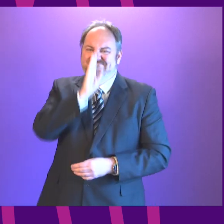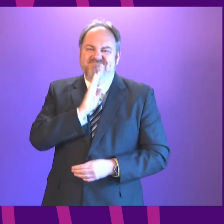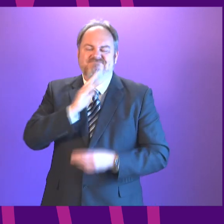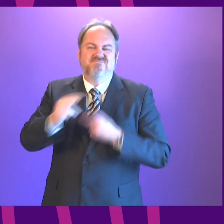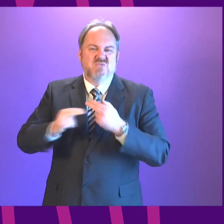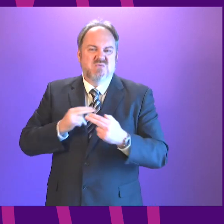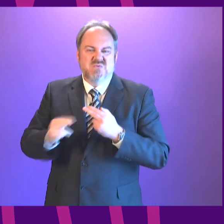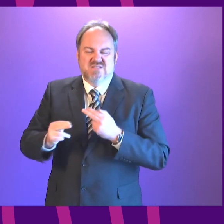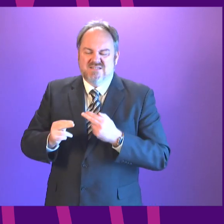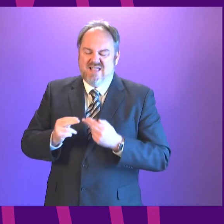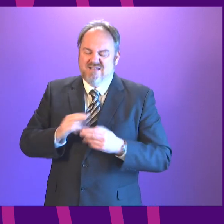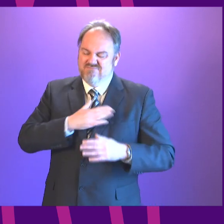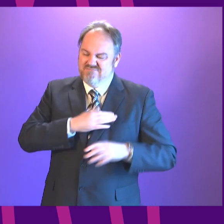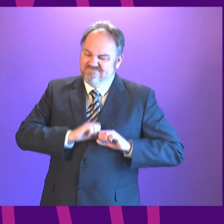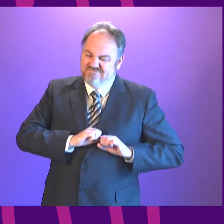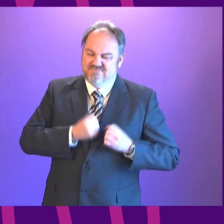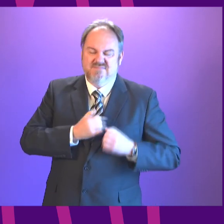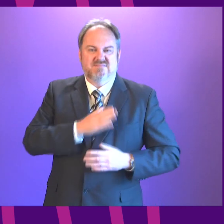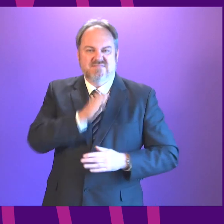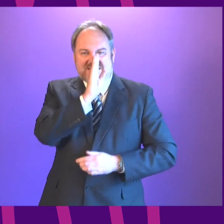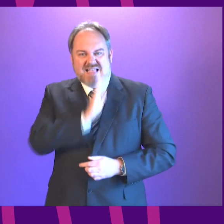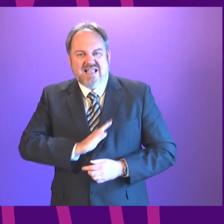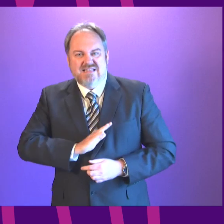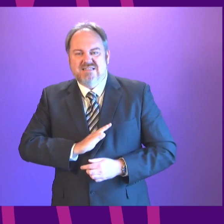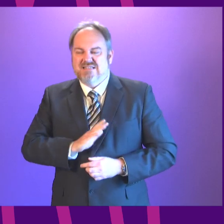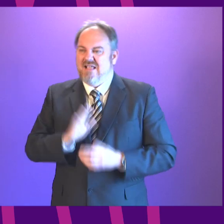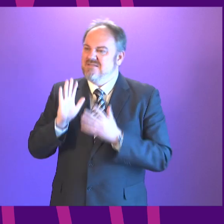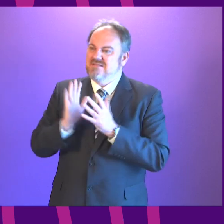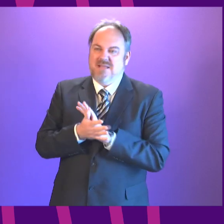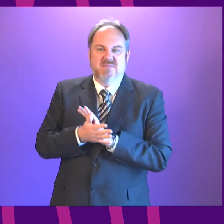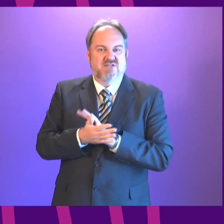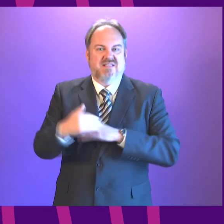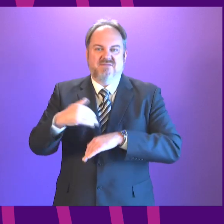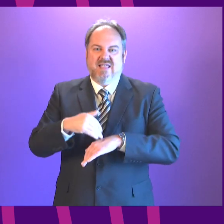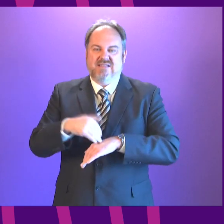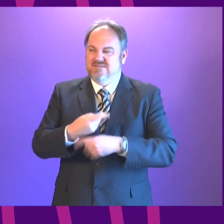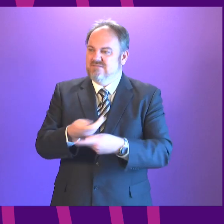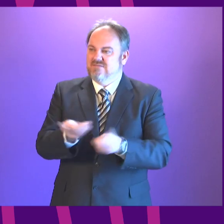of the grief, heartbreak and overall toll that the virus is causing. Once again, my